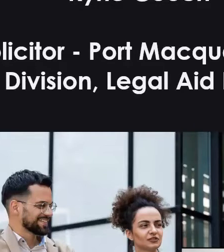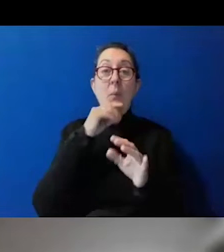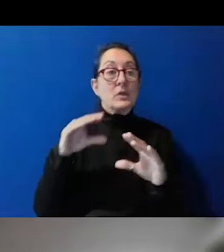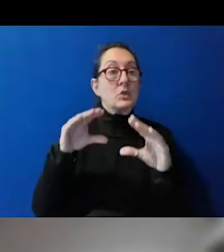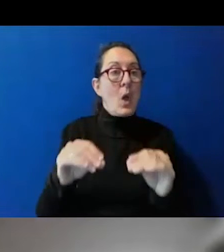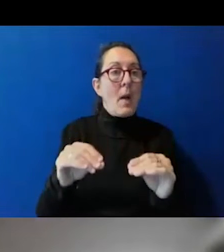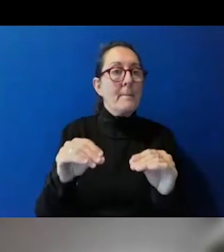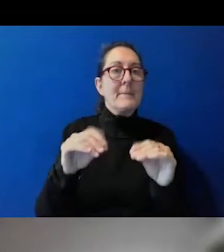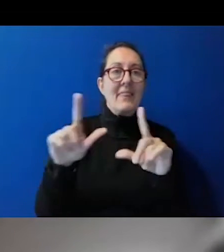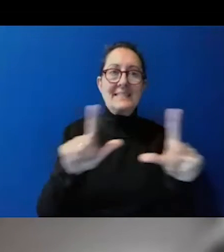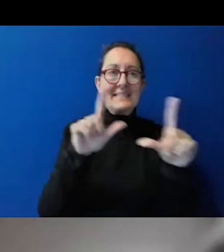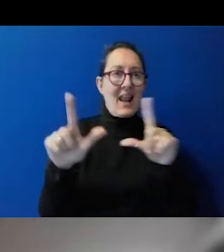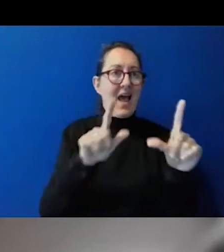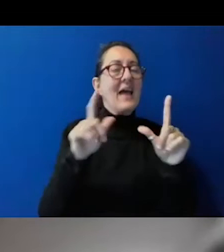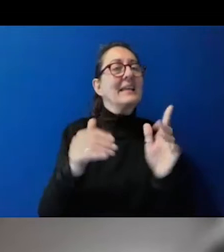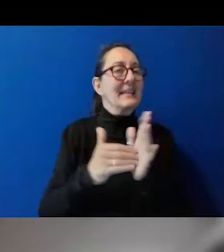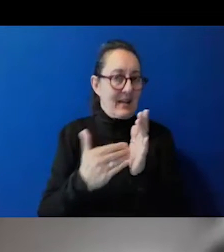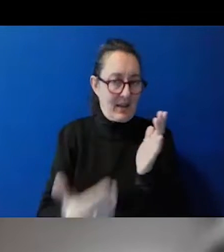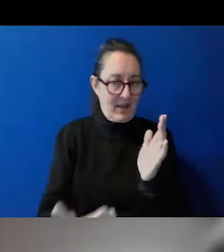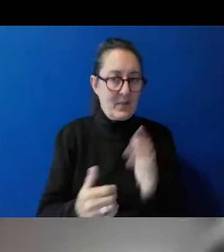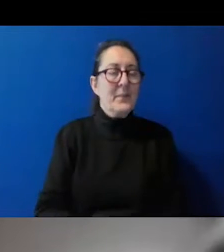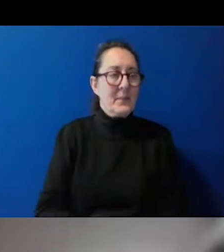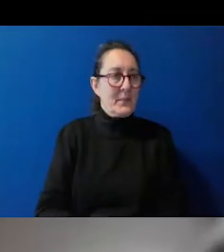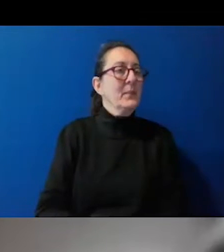now and